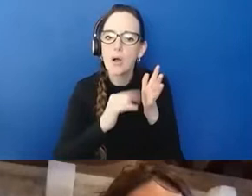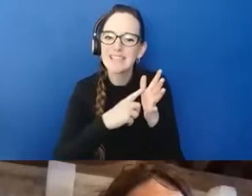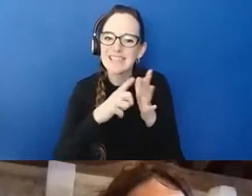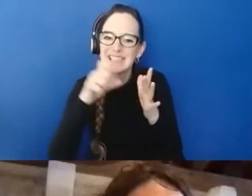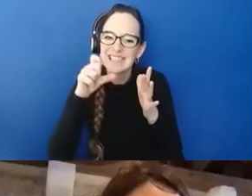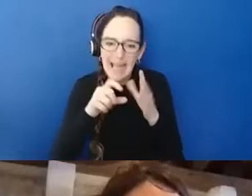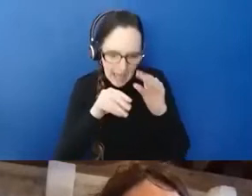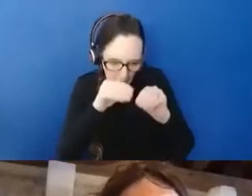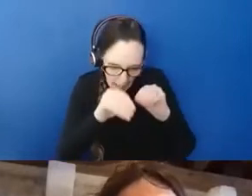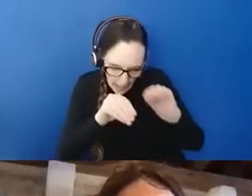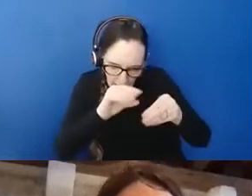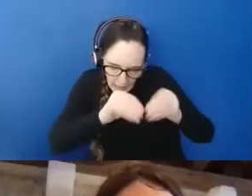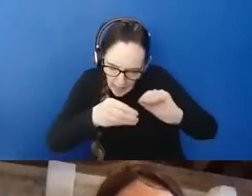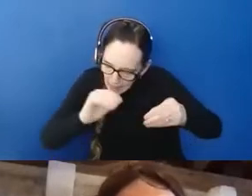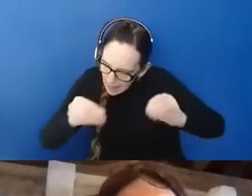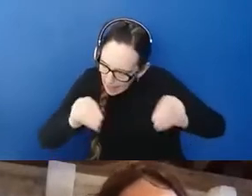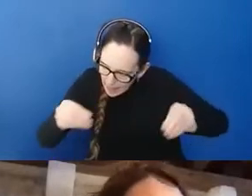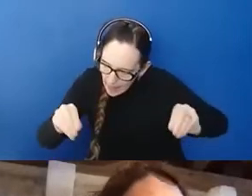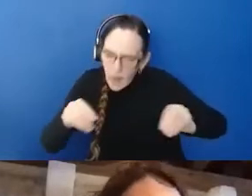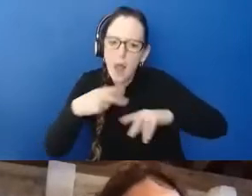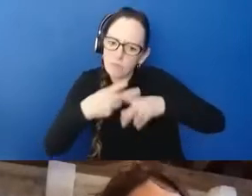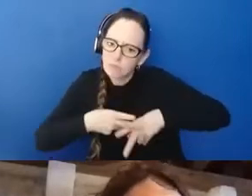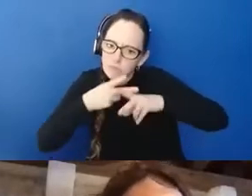brings us to the daily survival rituals of many people